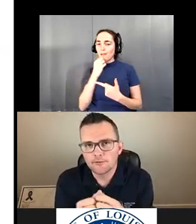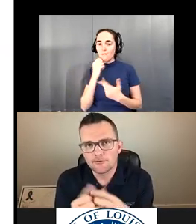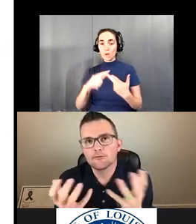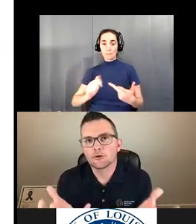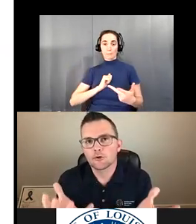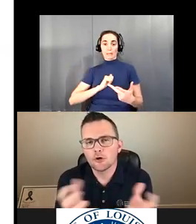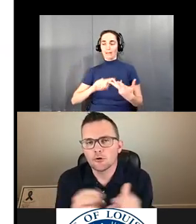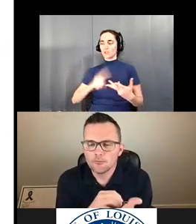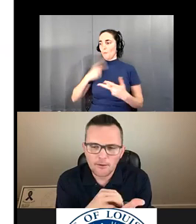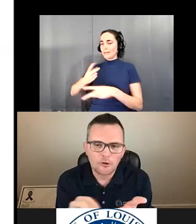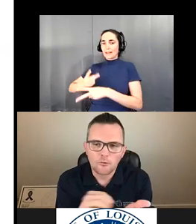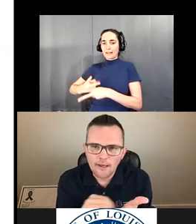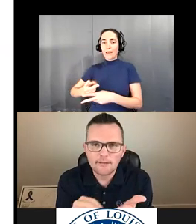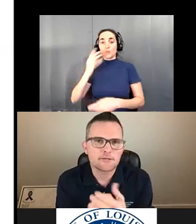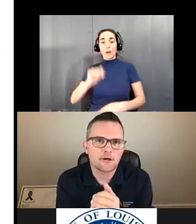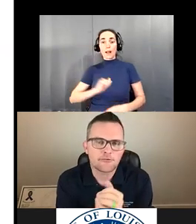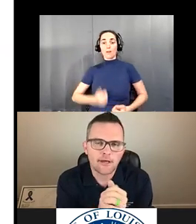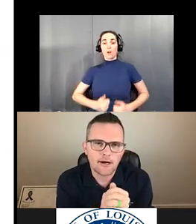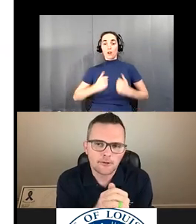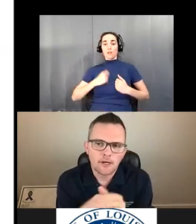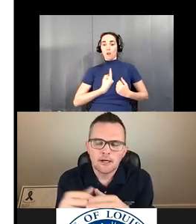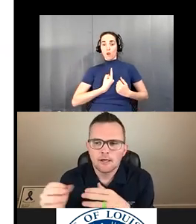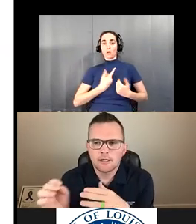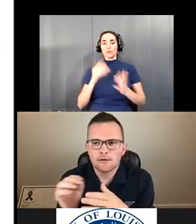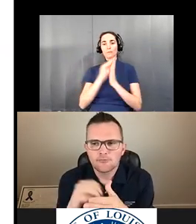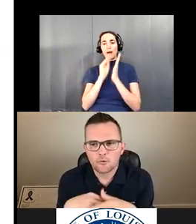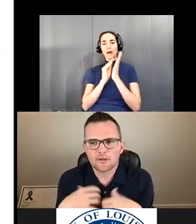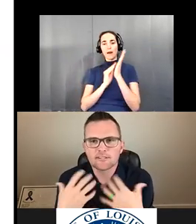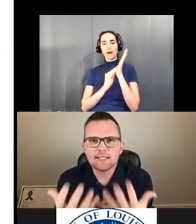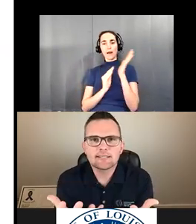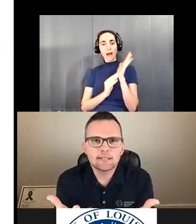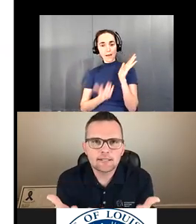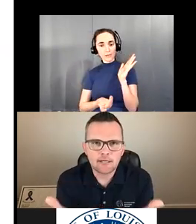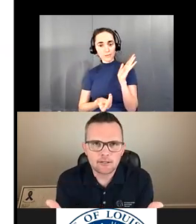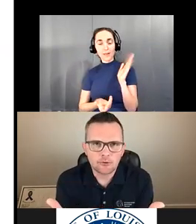If you live on your own, you may want to write this stuff down of where it is easily accessible.